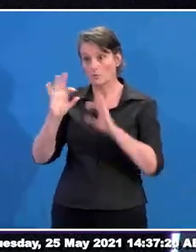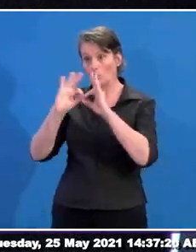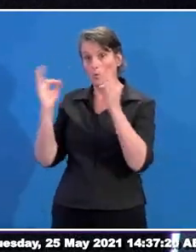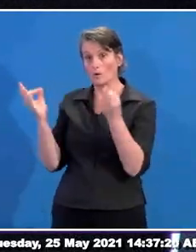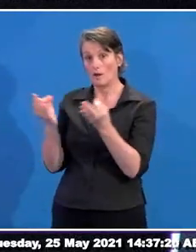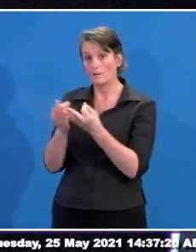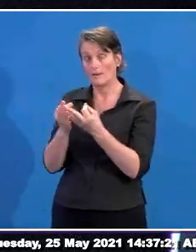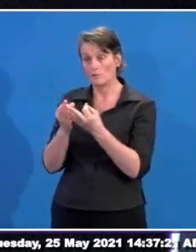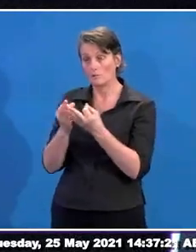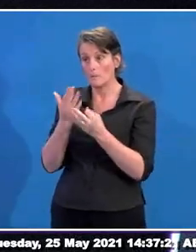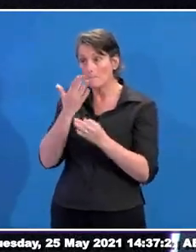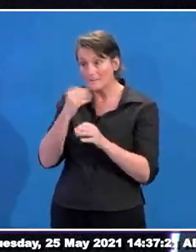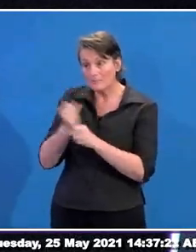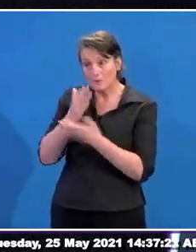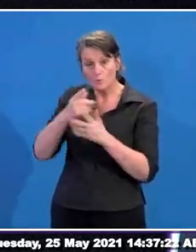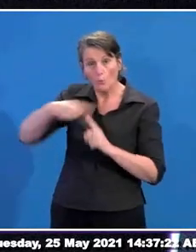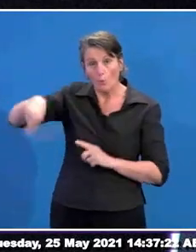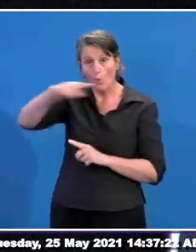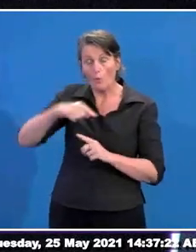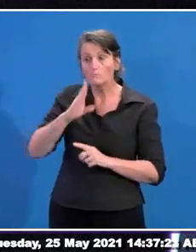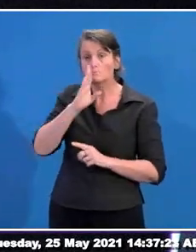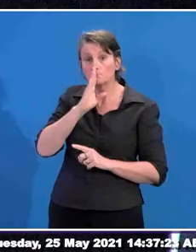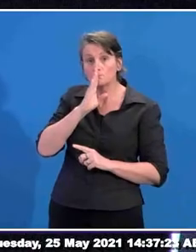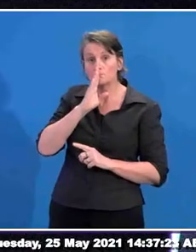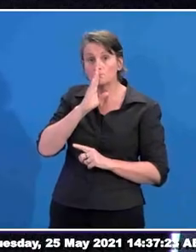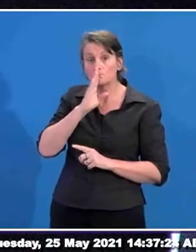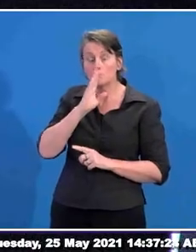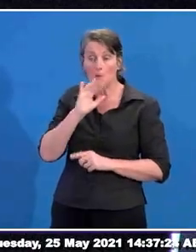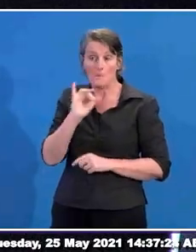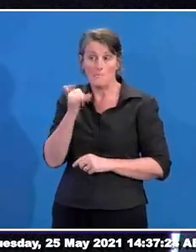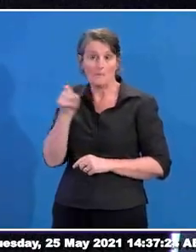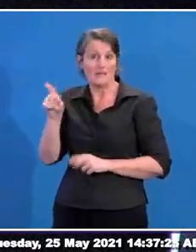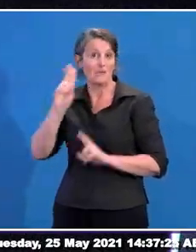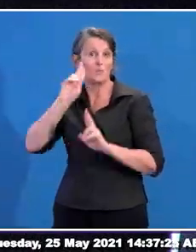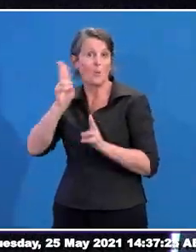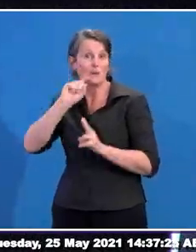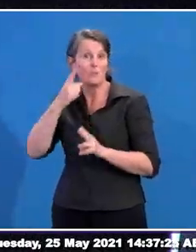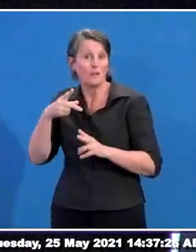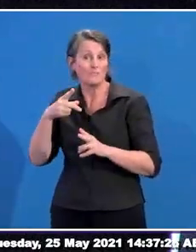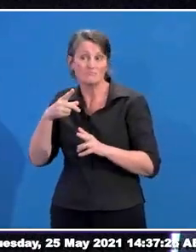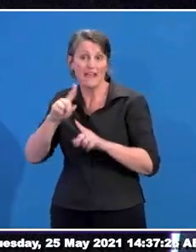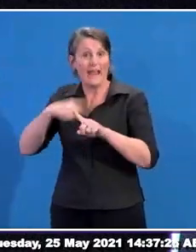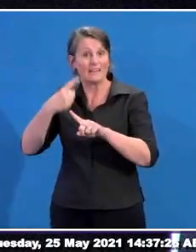They may or they may not, as part of their normal course of other investigations.